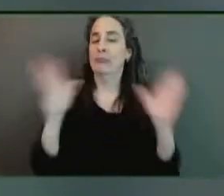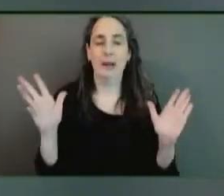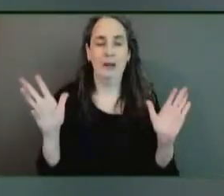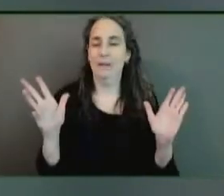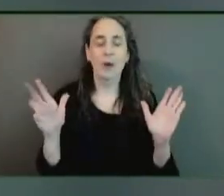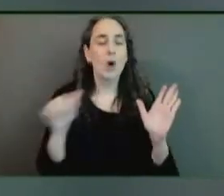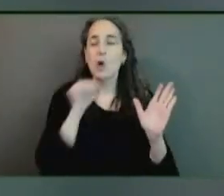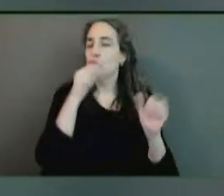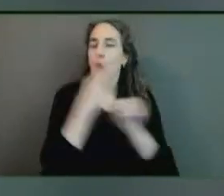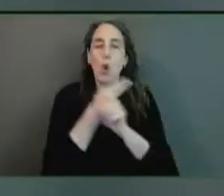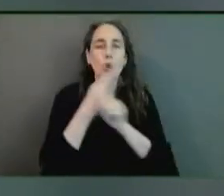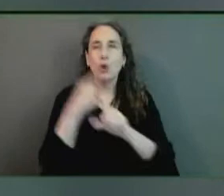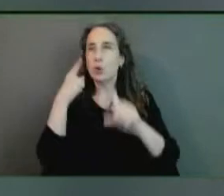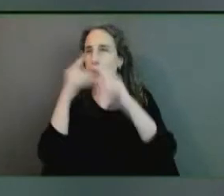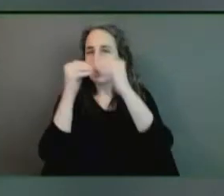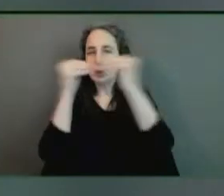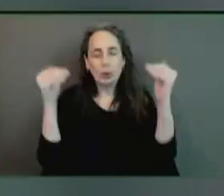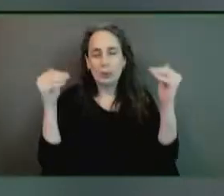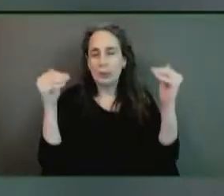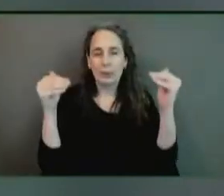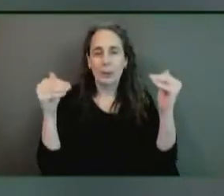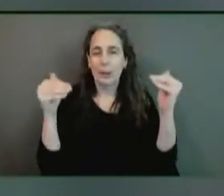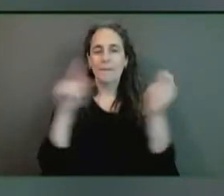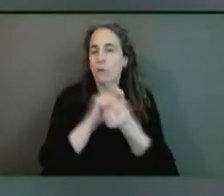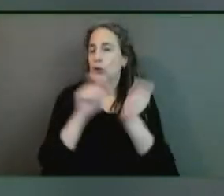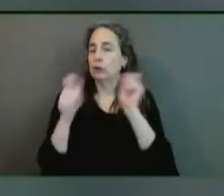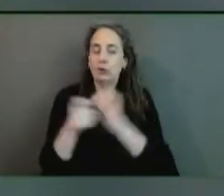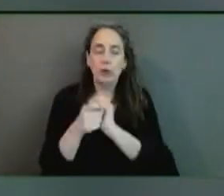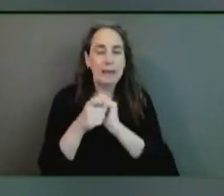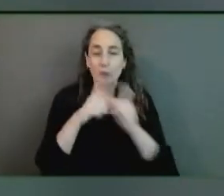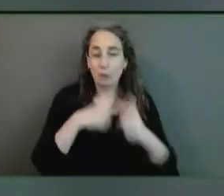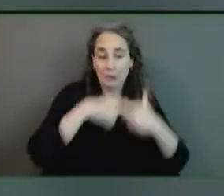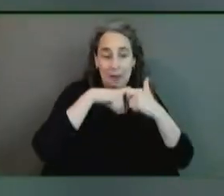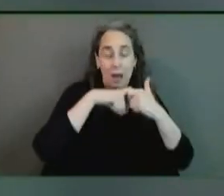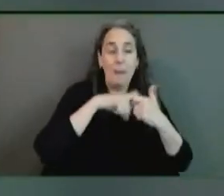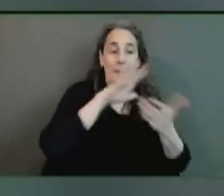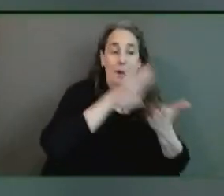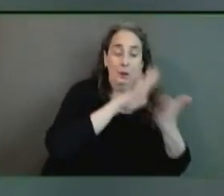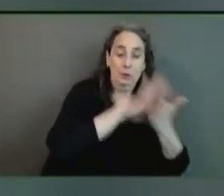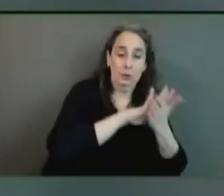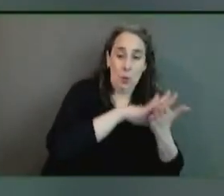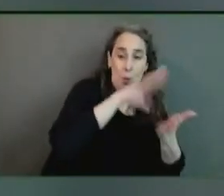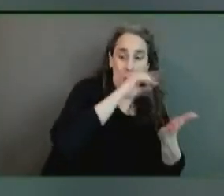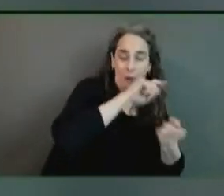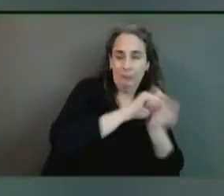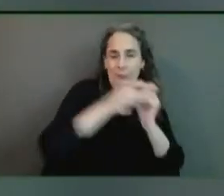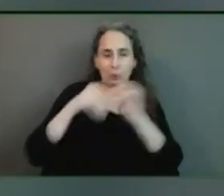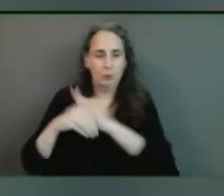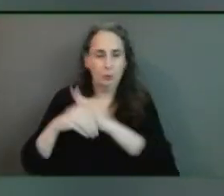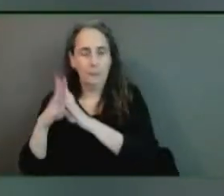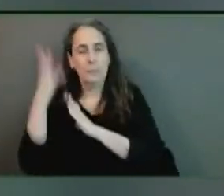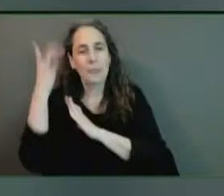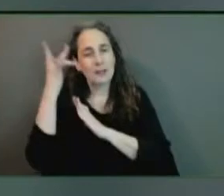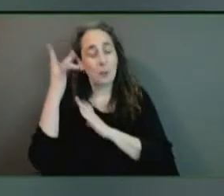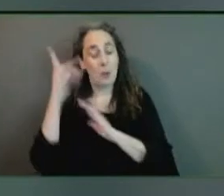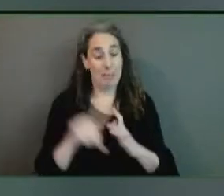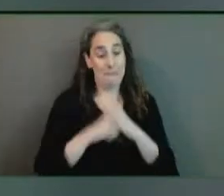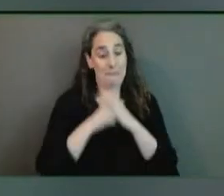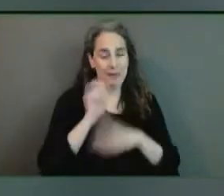then later clarified that the thresholds should not be used to automatically consider suspension of in person